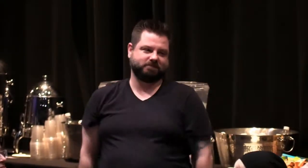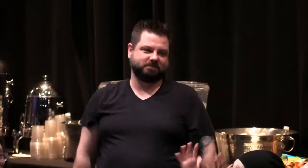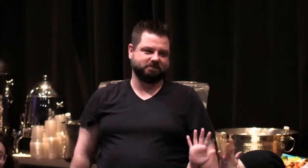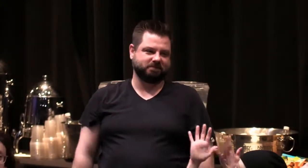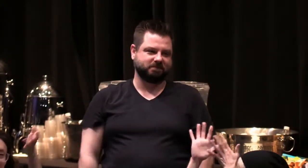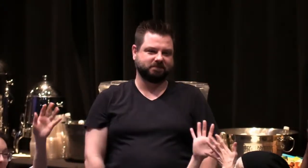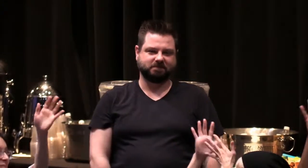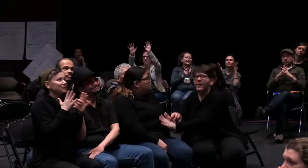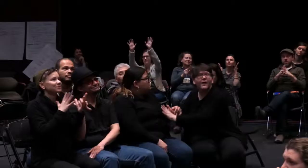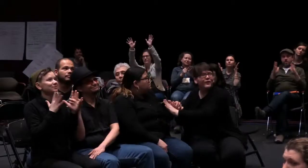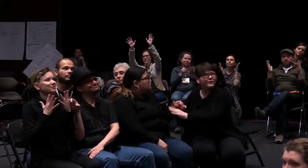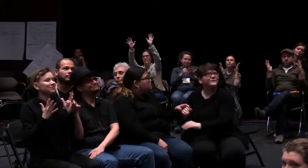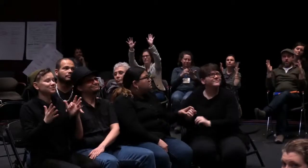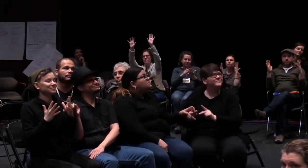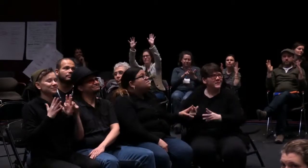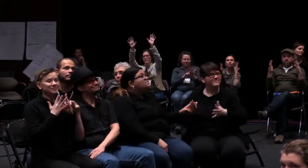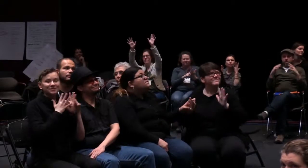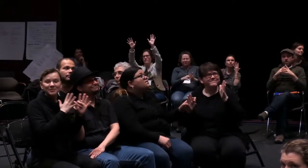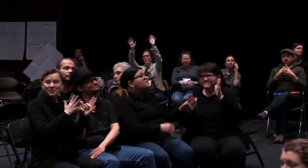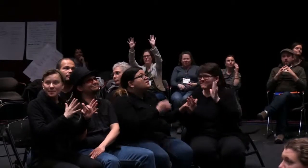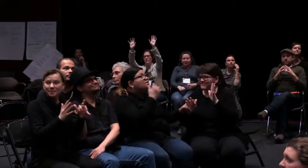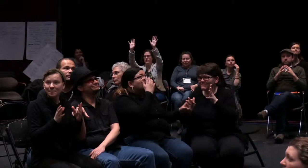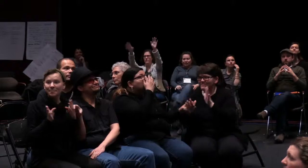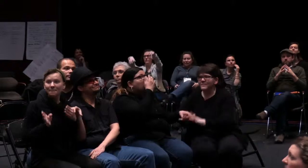continue to do the same.